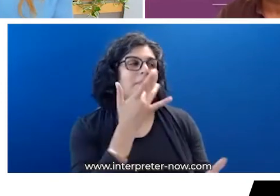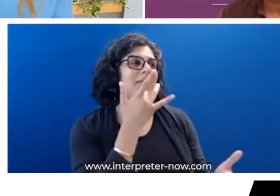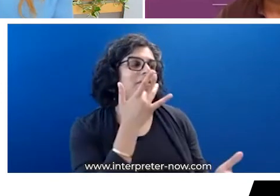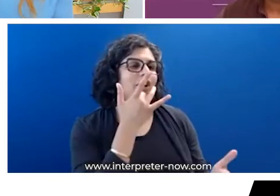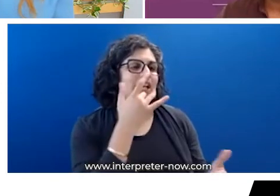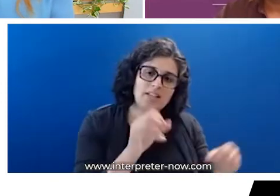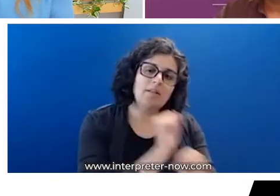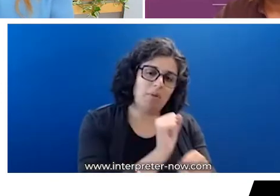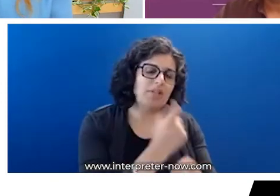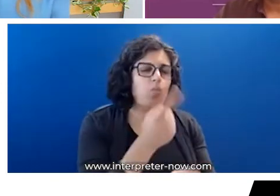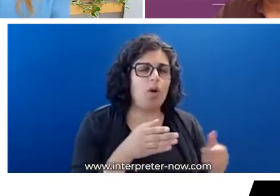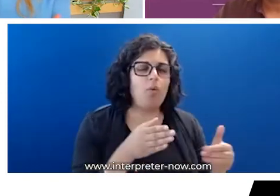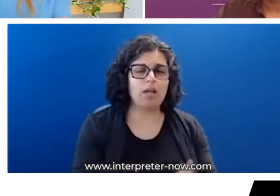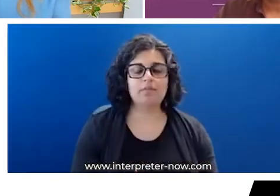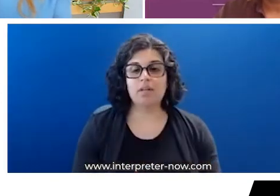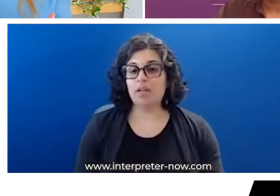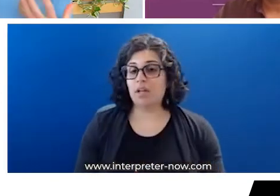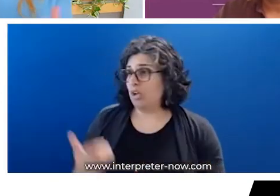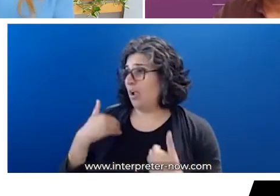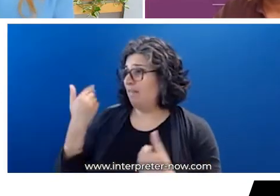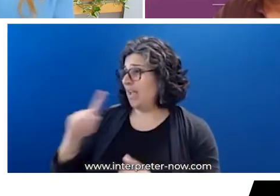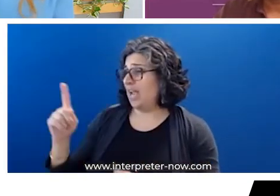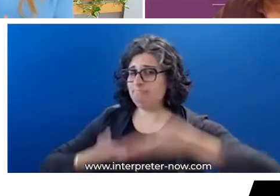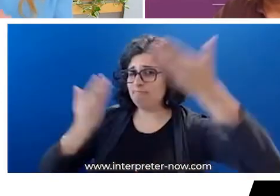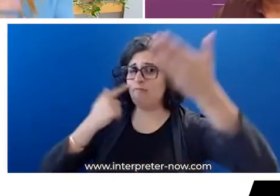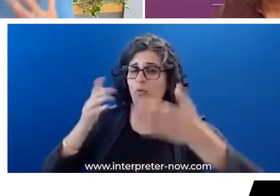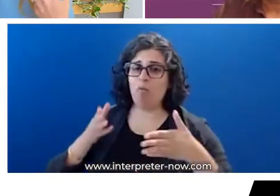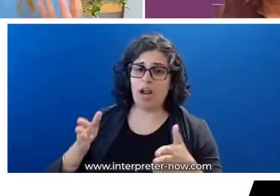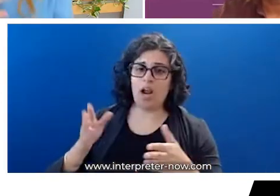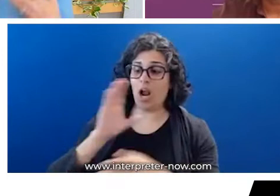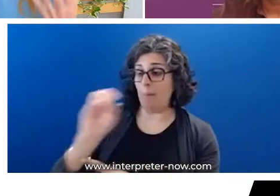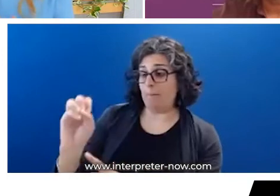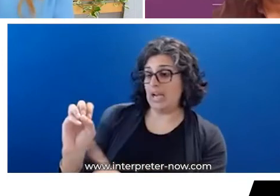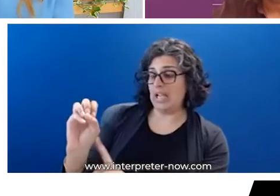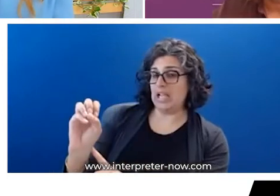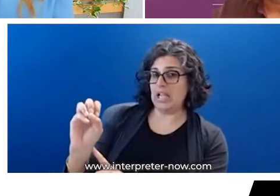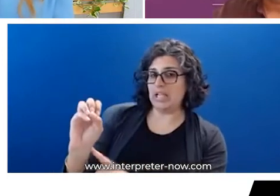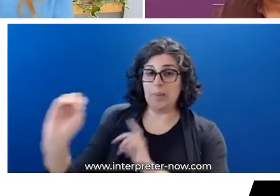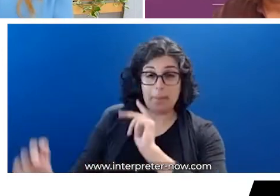Do you have any suggestions for ways that companies, individuals, and managers